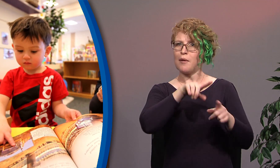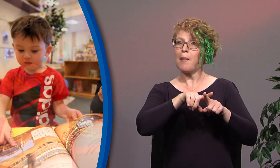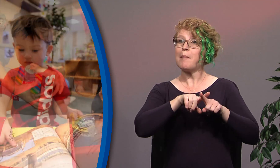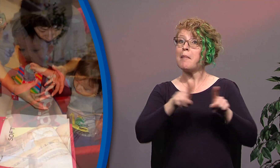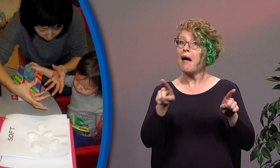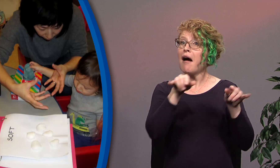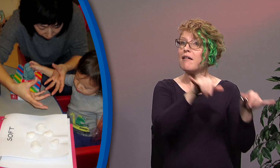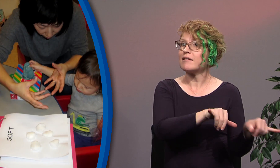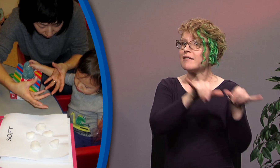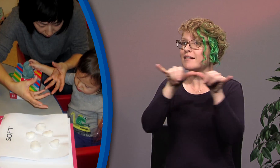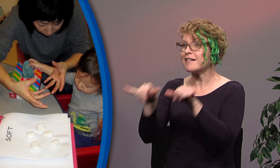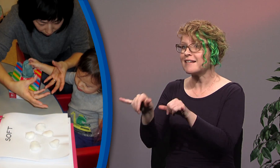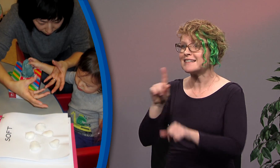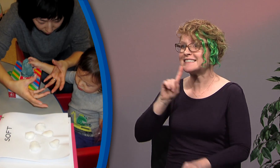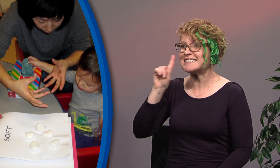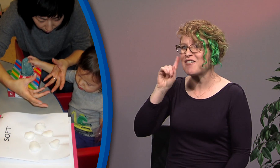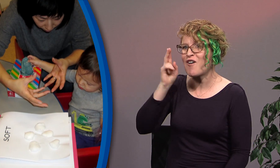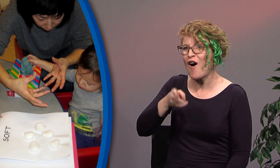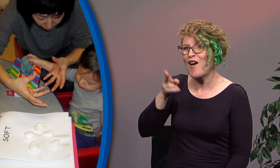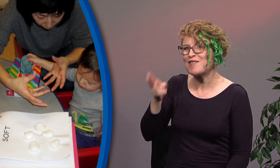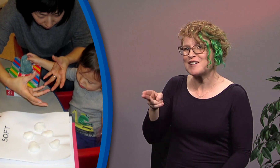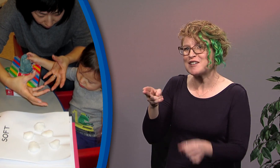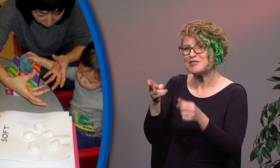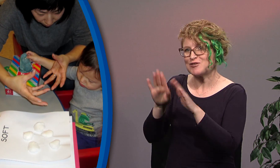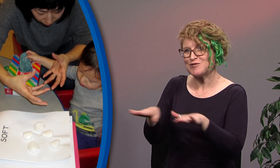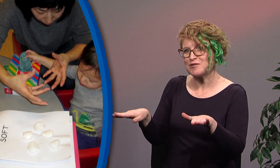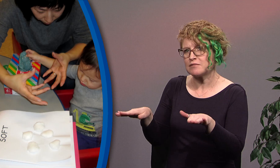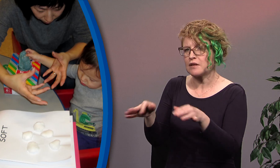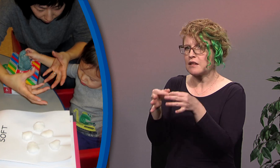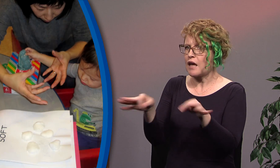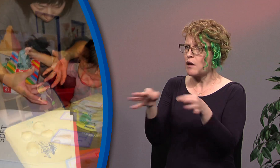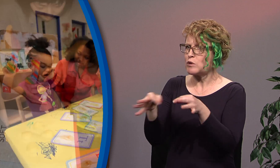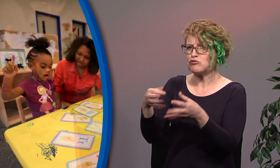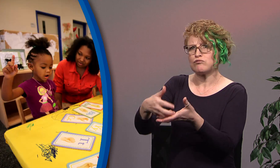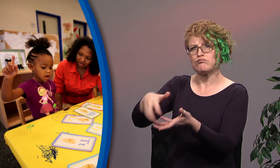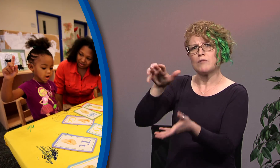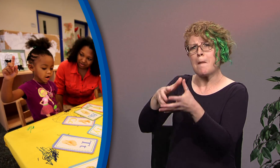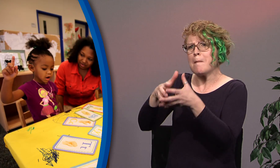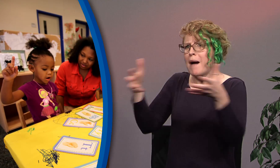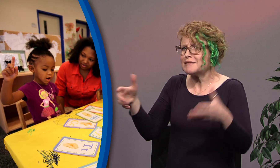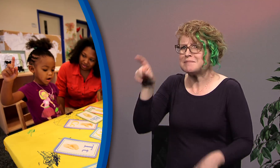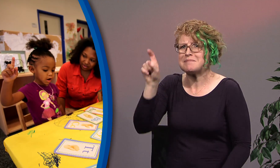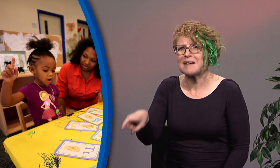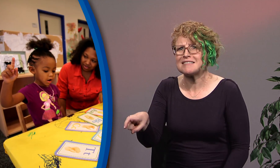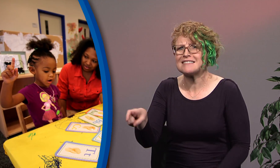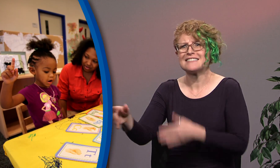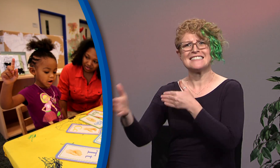abundant language is equally essential for children who are deaf or hard of hearing whether that be through American Sign Language